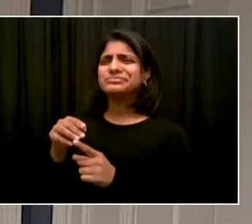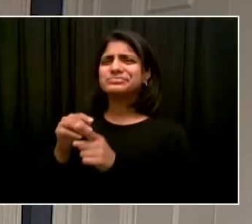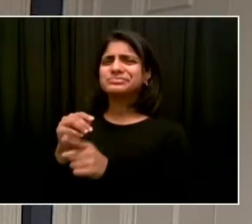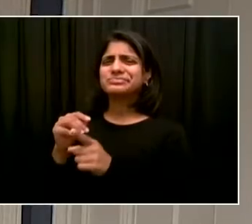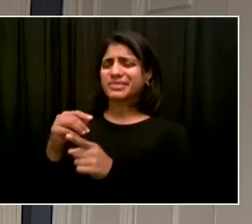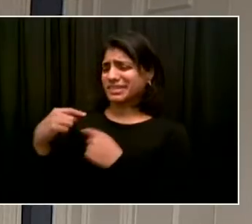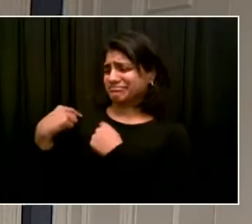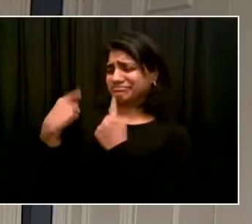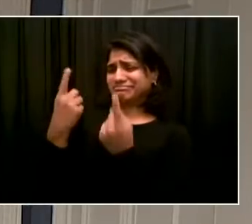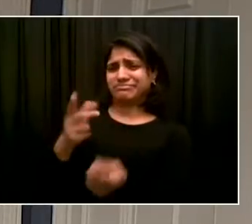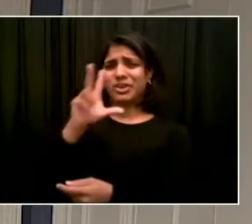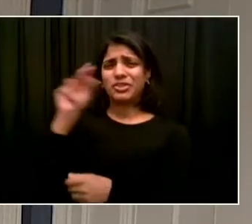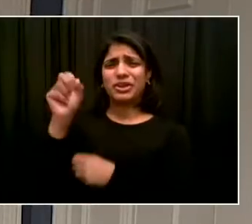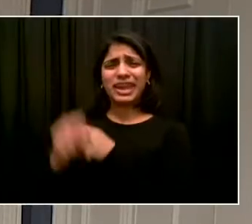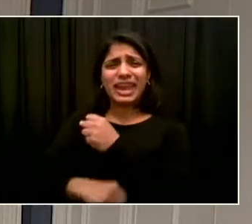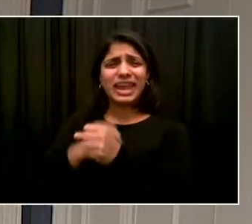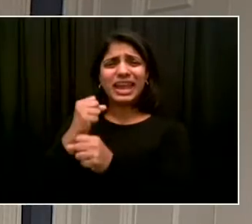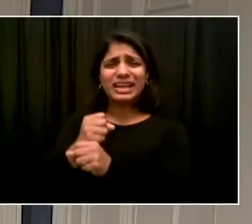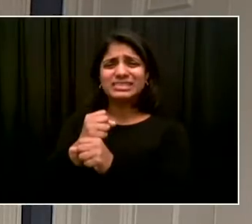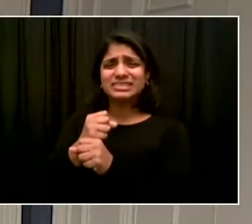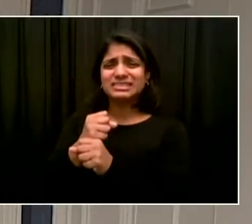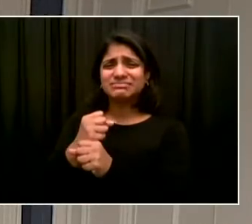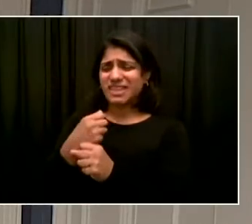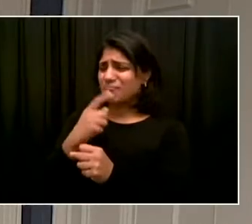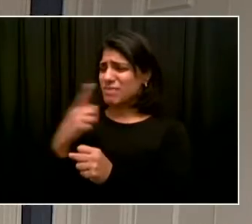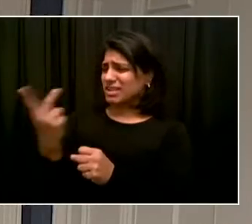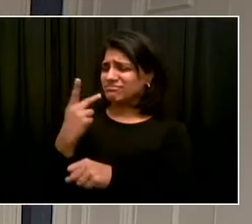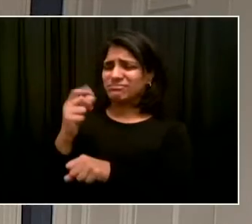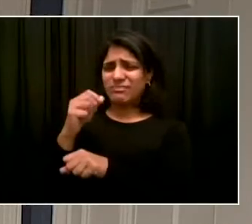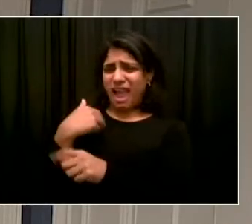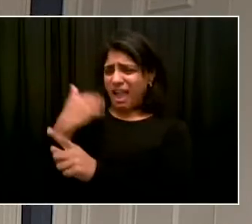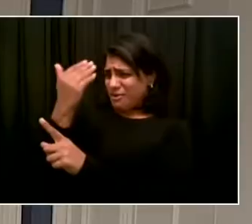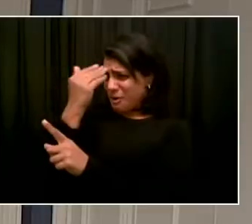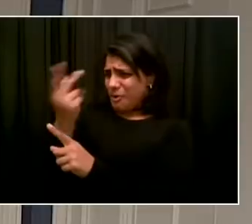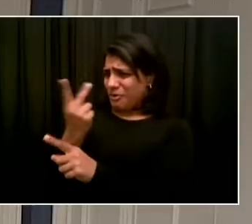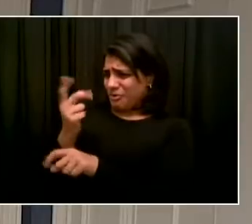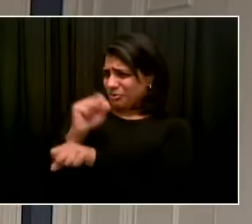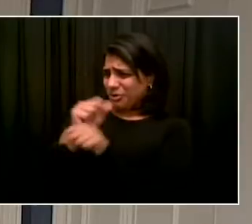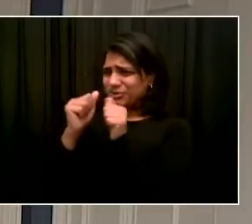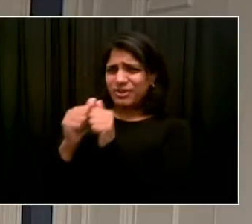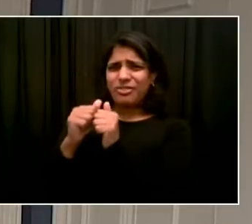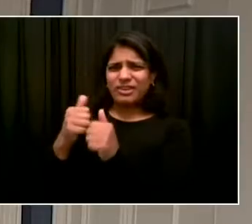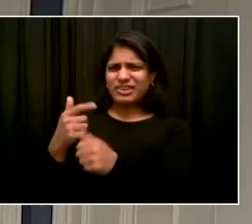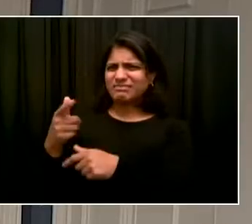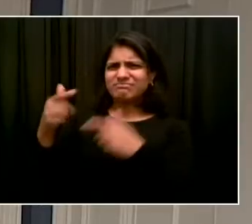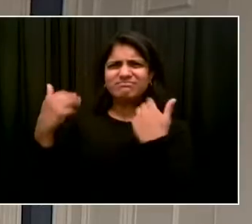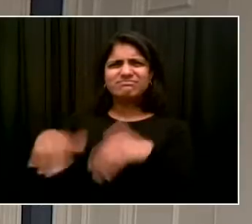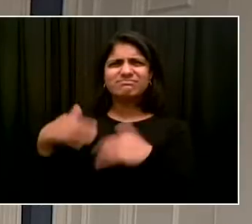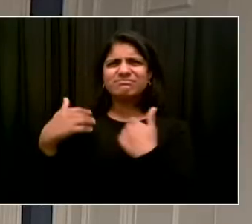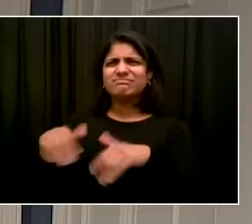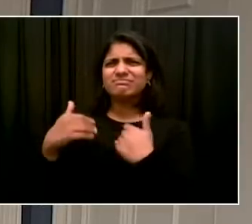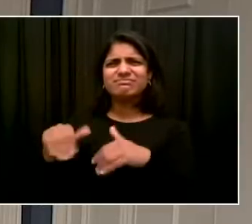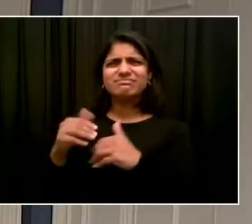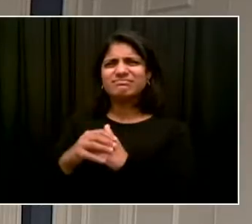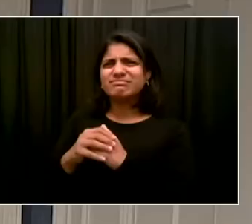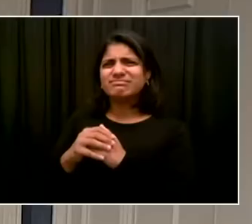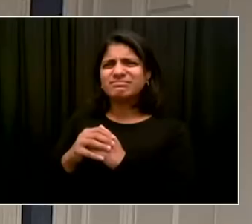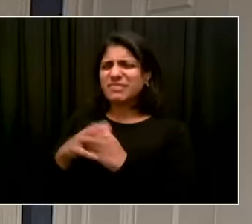YREAS OF KNOWIN G EACH OTHER. I THINK IT'S BEEN ABOUT 30 YEARS. I'VE NEVER SEEN A DAY WHERE YOU LACKED ETHNUSIASM. I DON'T KNOW WHAT YOU HAVE FOR BREAKFAST